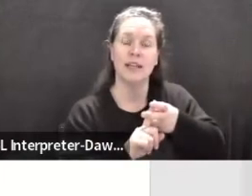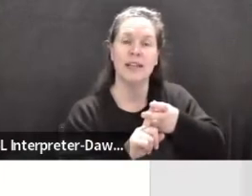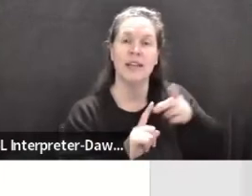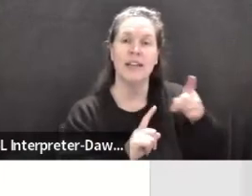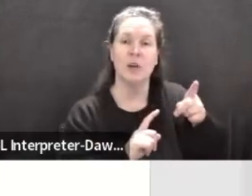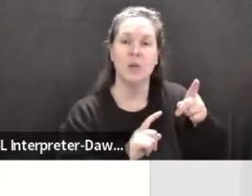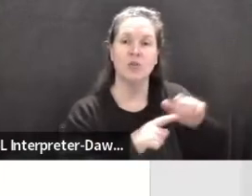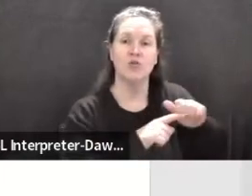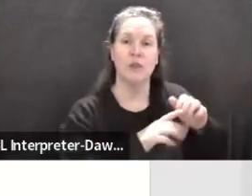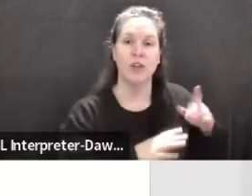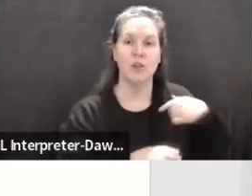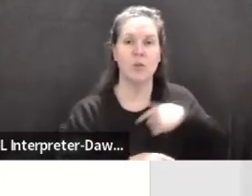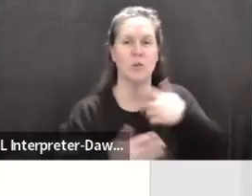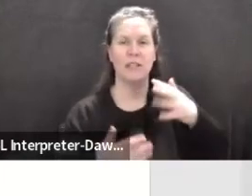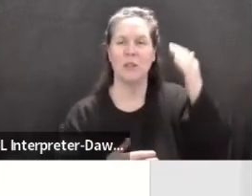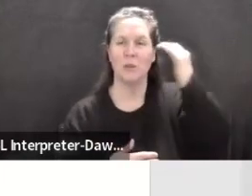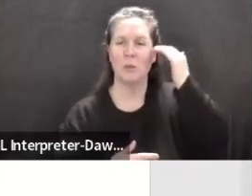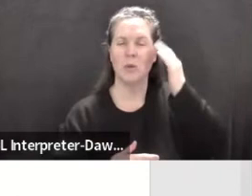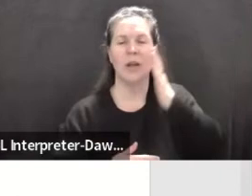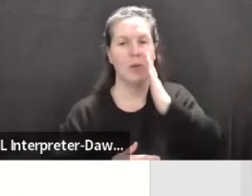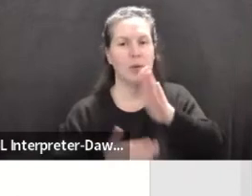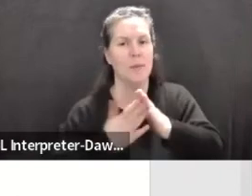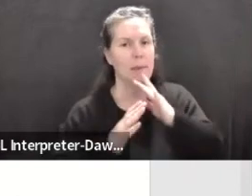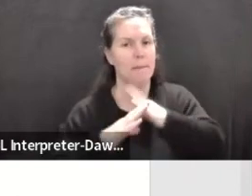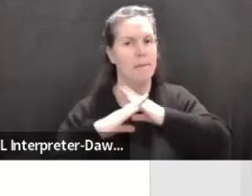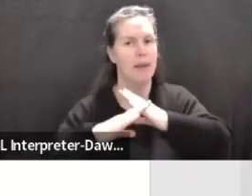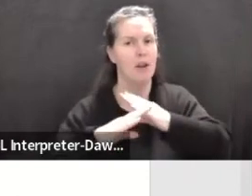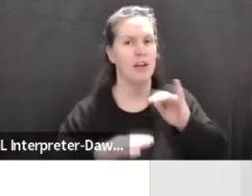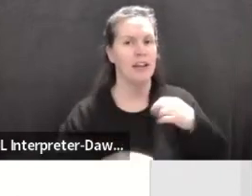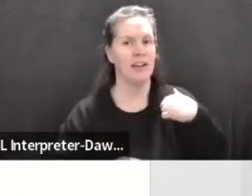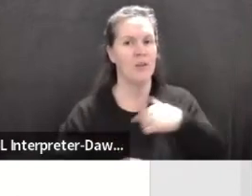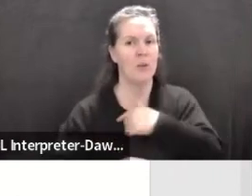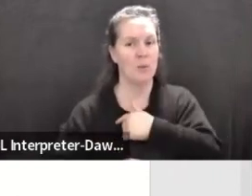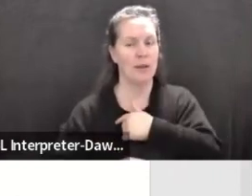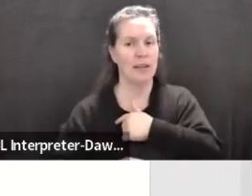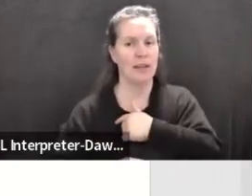And we knew that it was gonna be a barrier if we said that people had to have